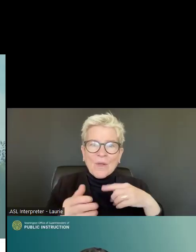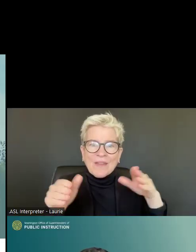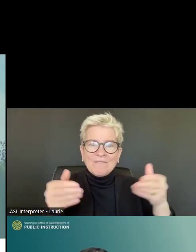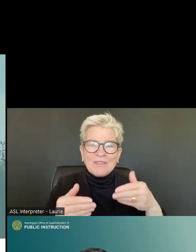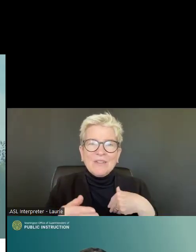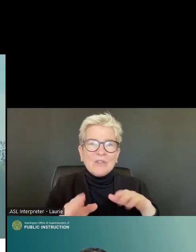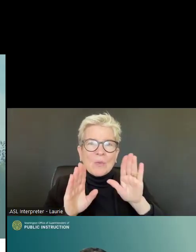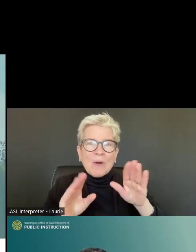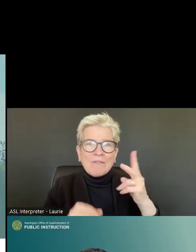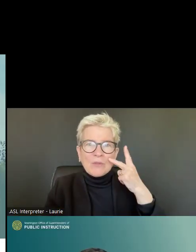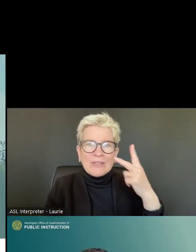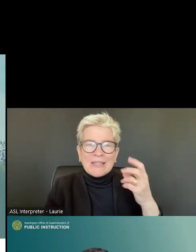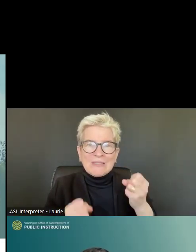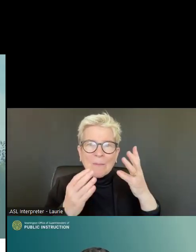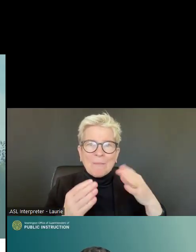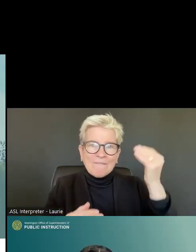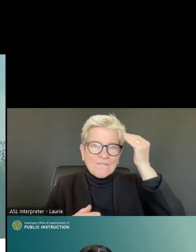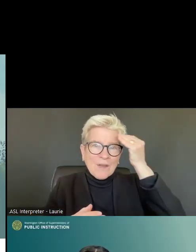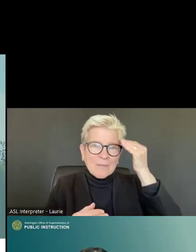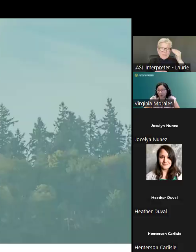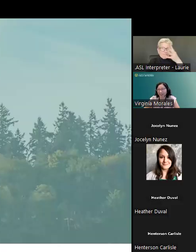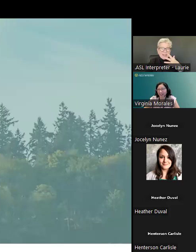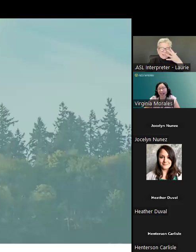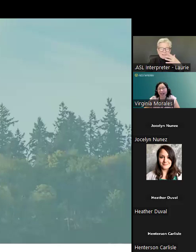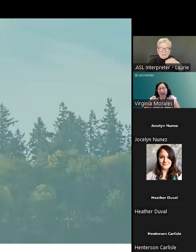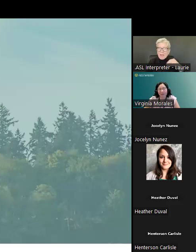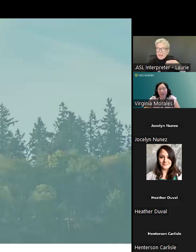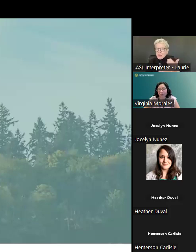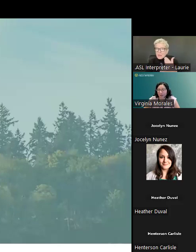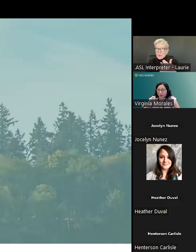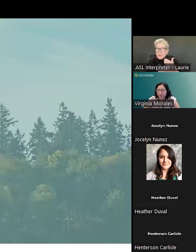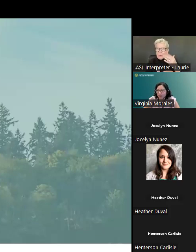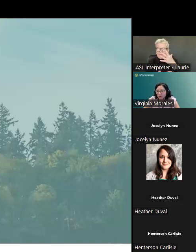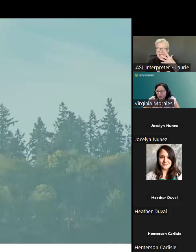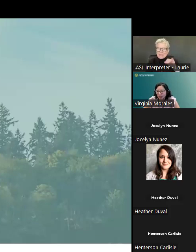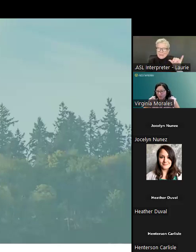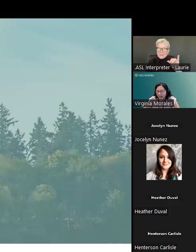see so many familiar faces in the chat and new faces. So for those of you who I haven't